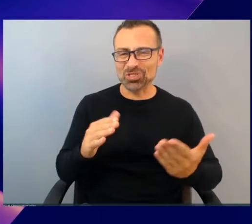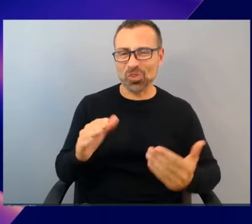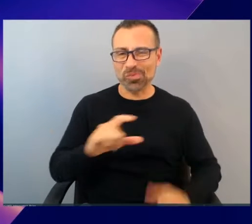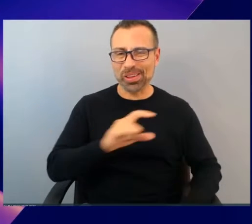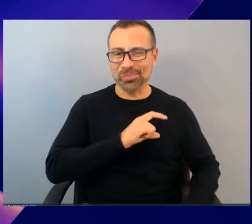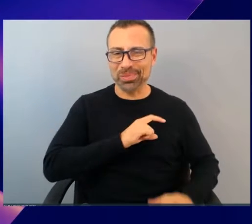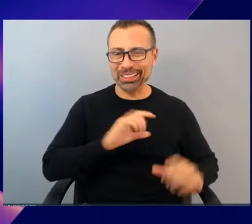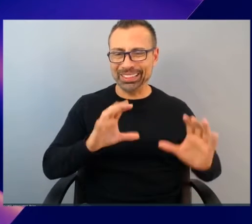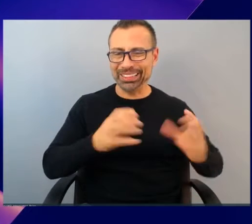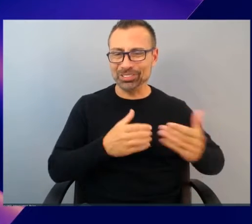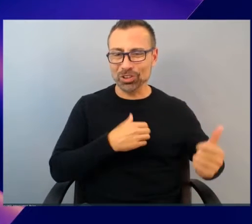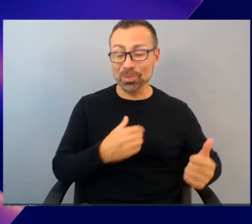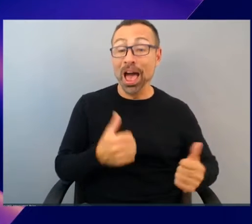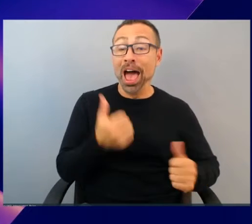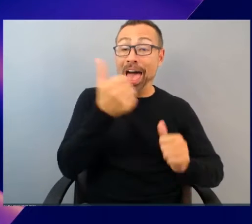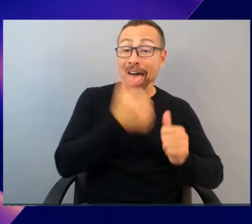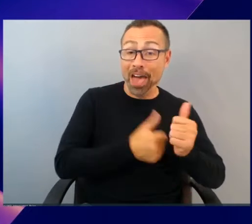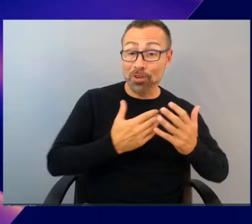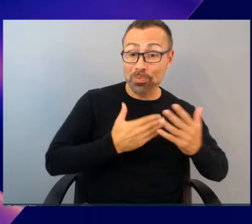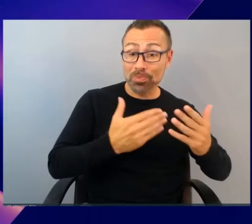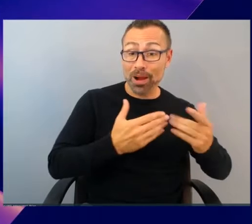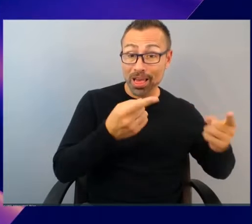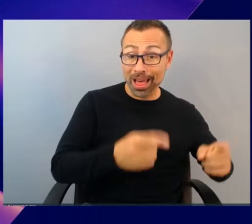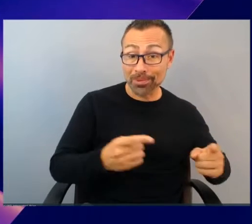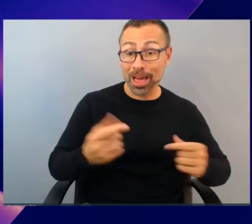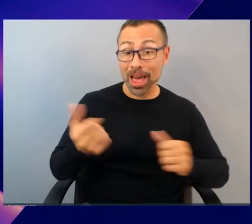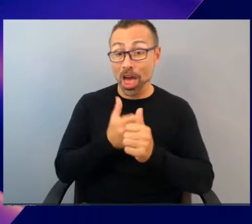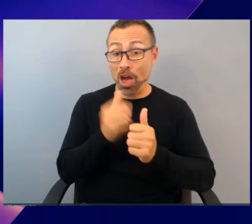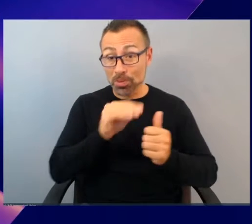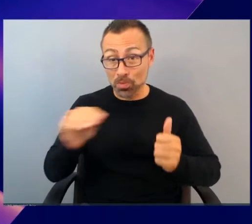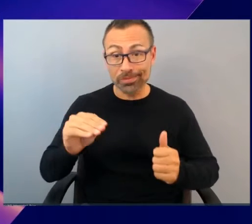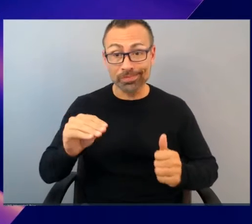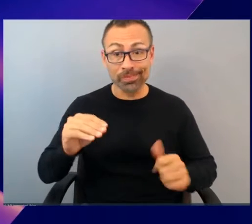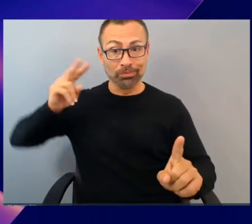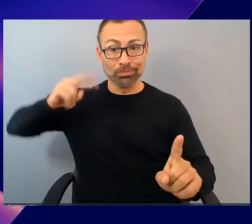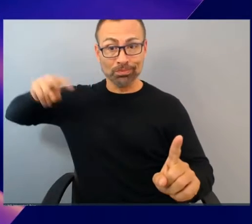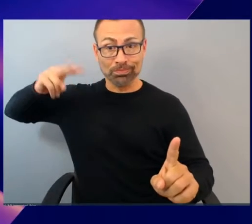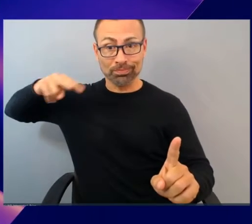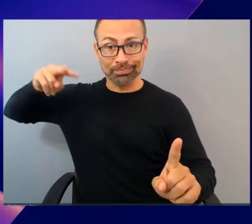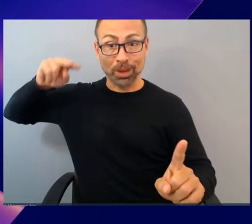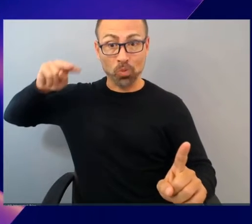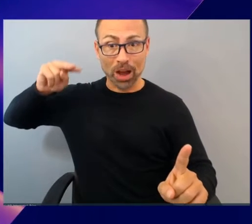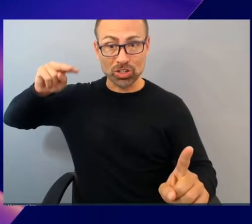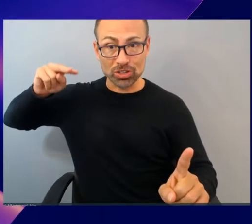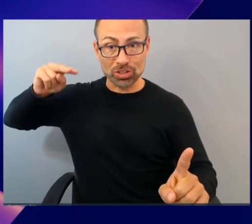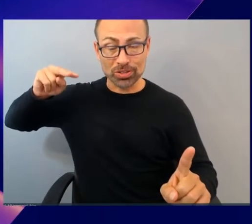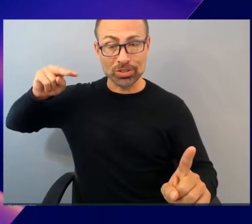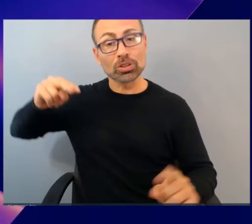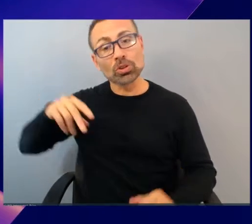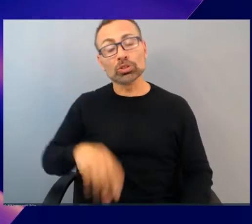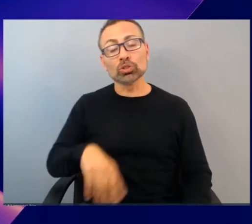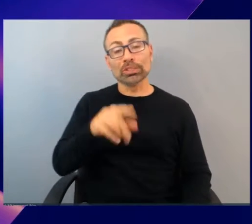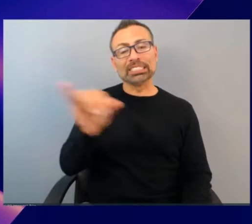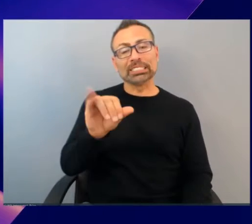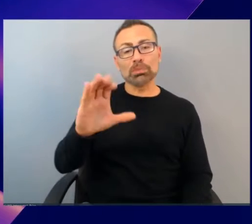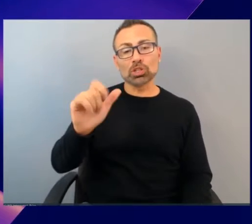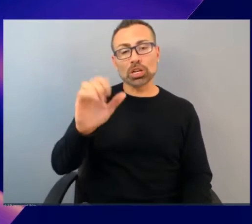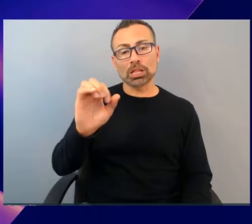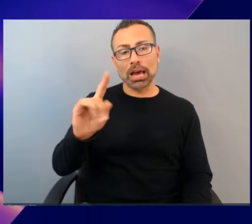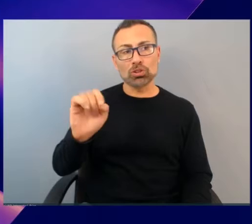every movie you make, I'll be watching you. Yeah. - It's just like that. CloudTrail is every access key you take, every API call you make, I'll be logging you.